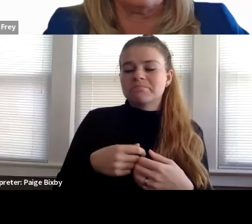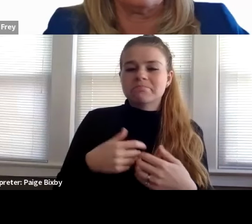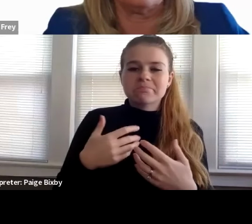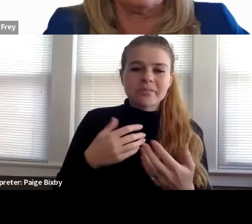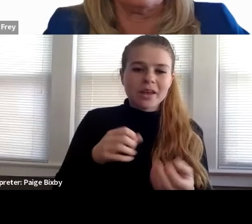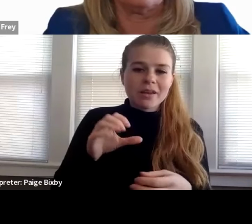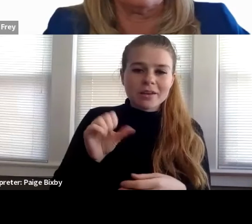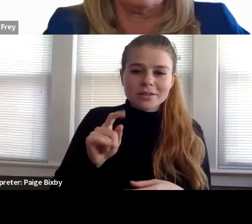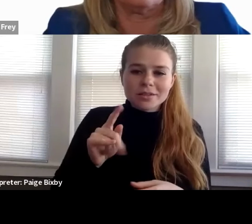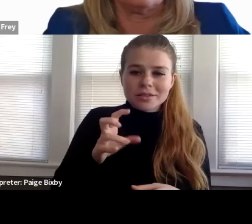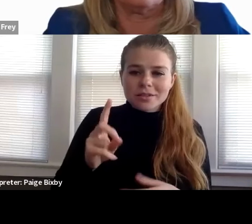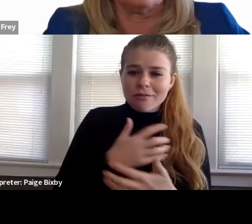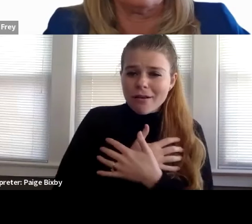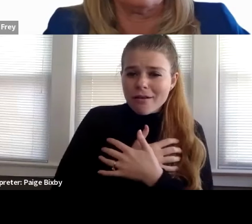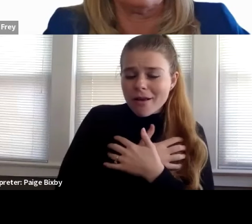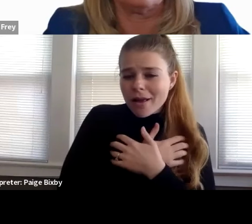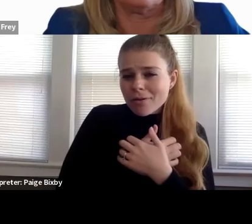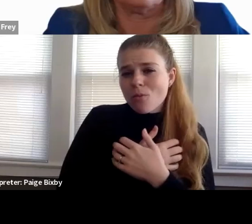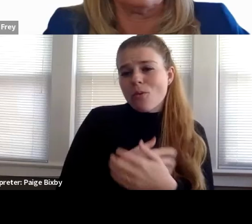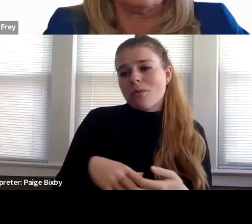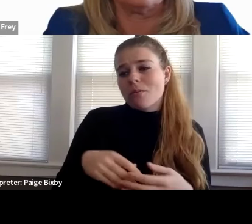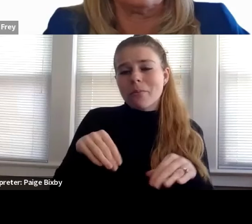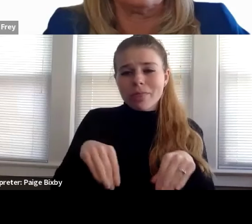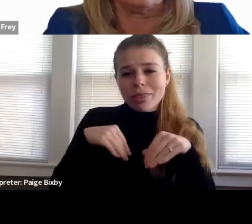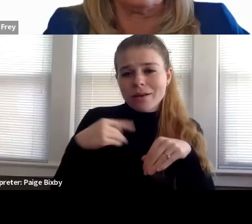And of course parents are in various different mindsets there.